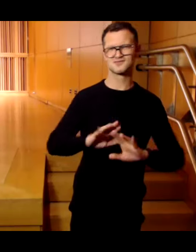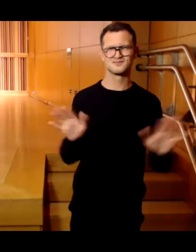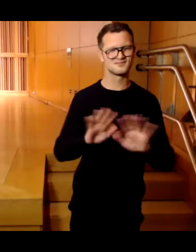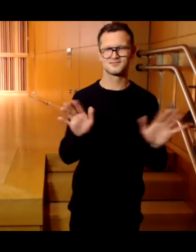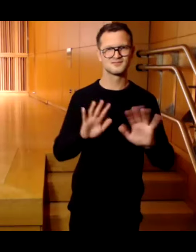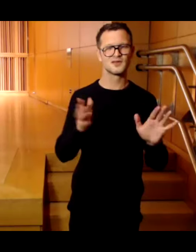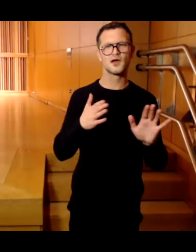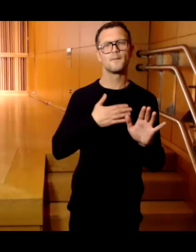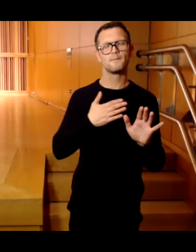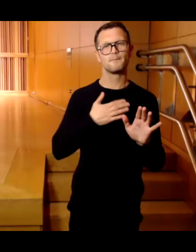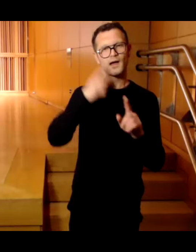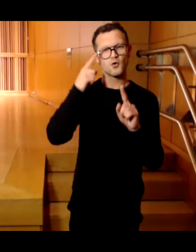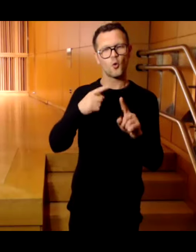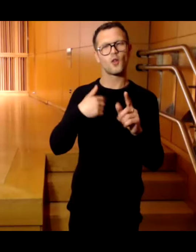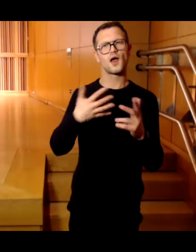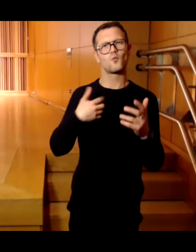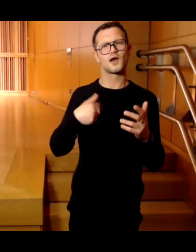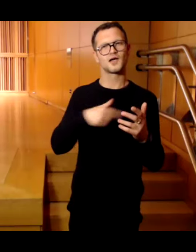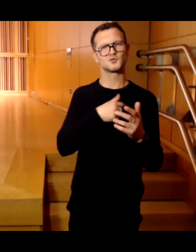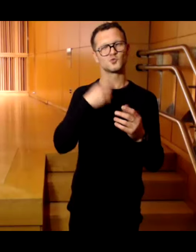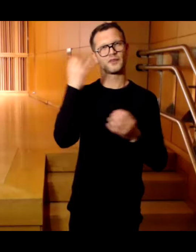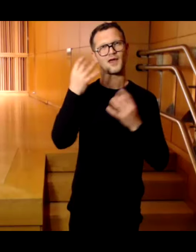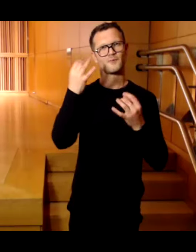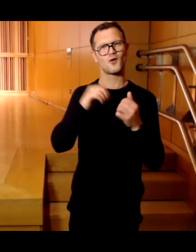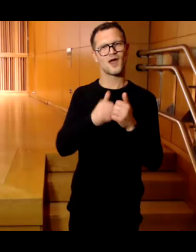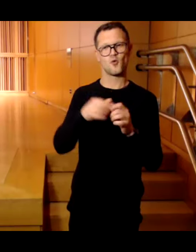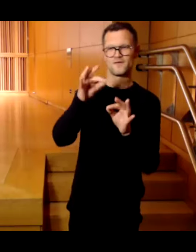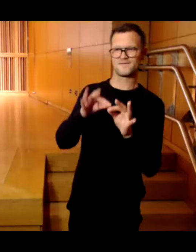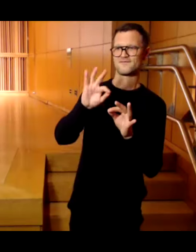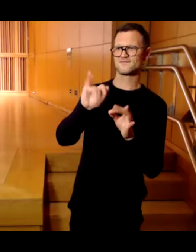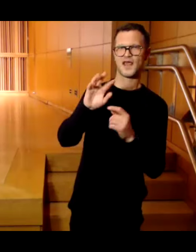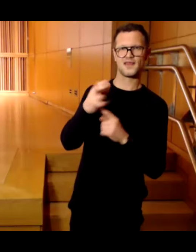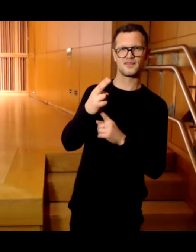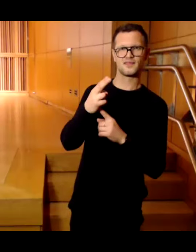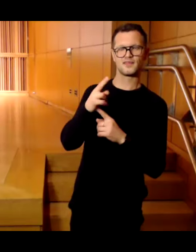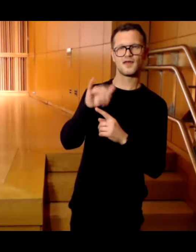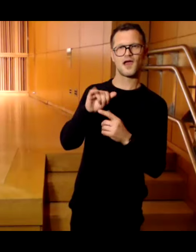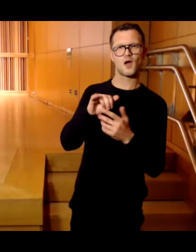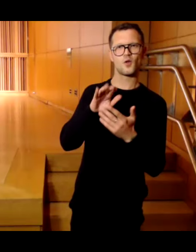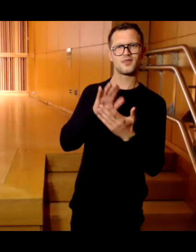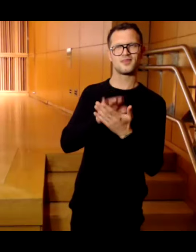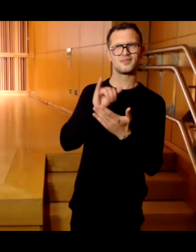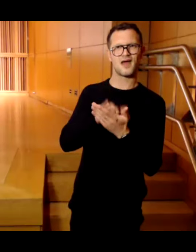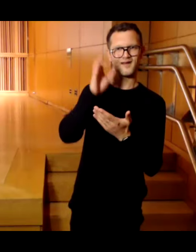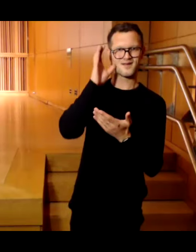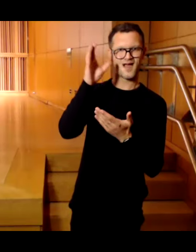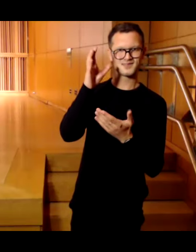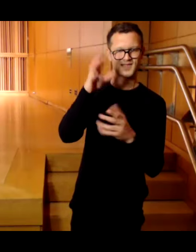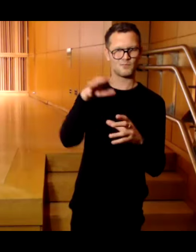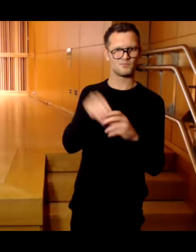is to encourage us to think through the mechanics of how faith and faithfulness. operate in our culture, including in our religious culture.